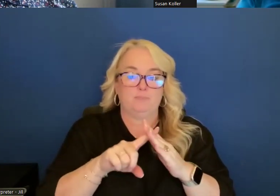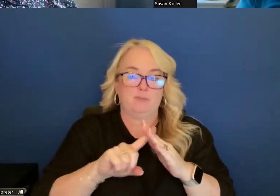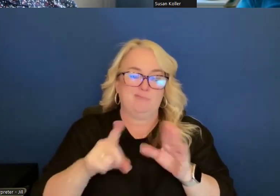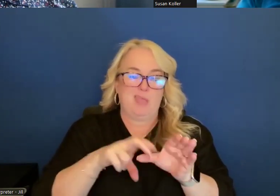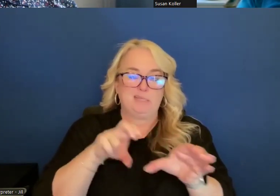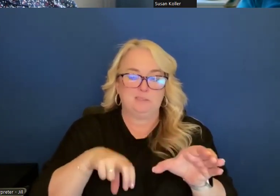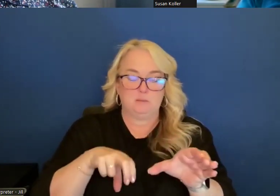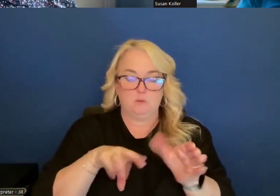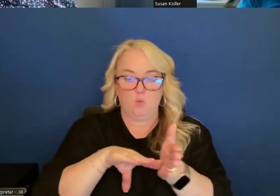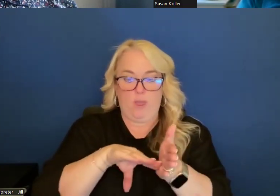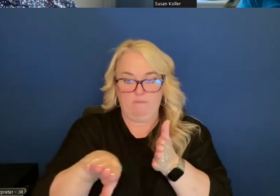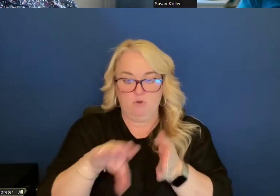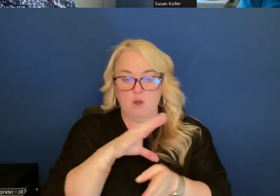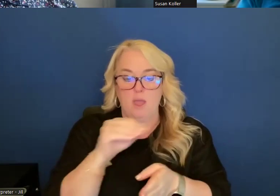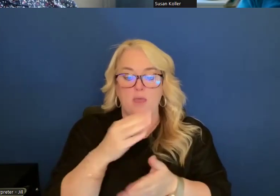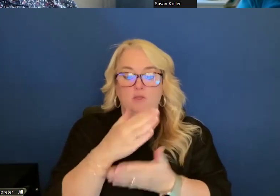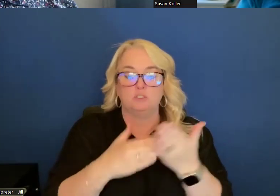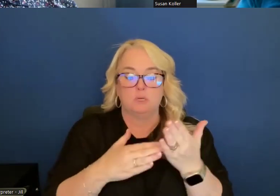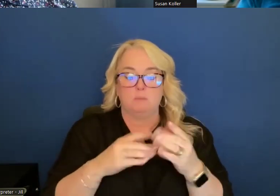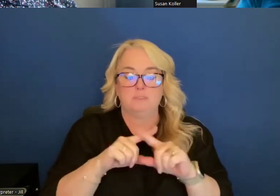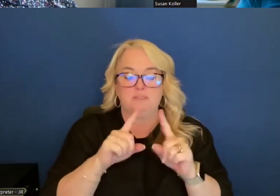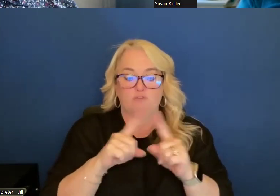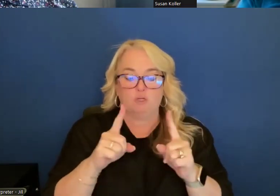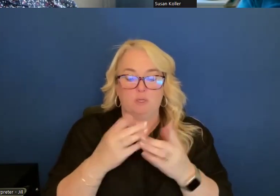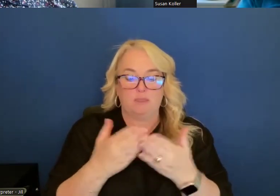amount of slots for each waiver―and maybe someone else